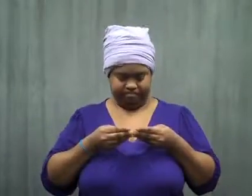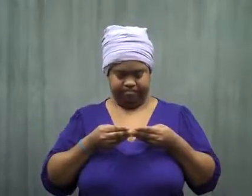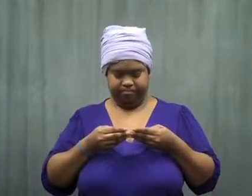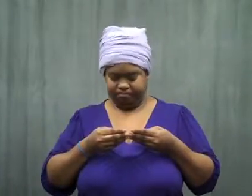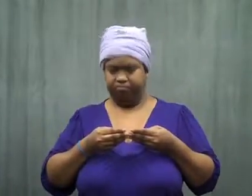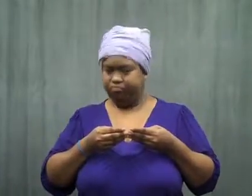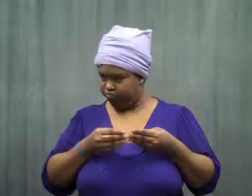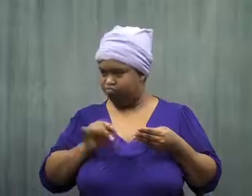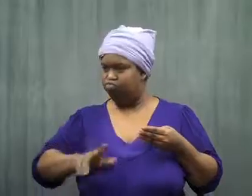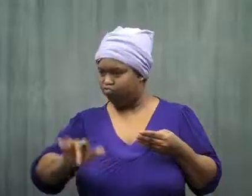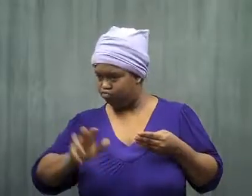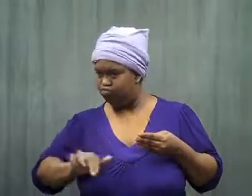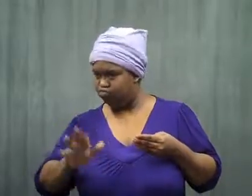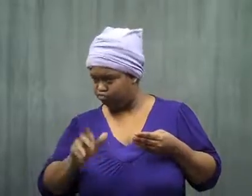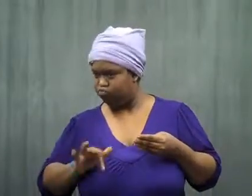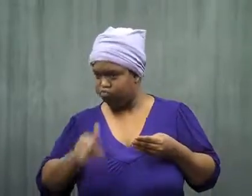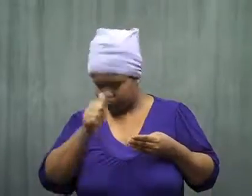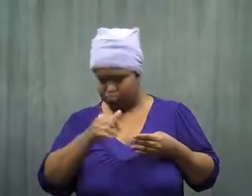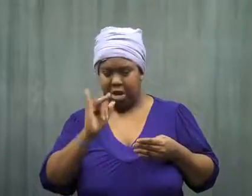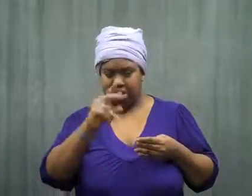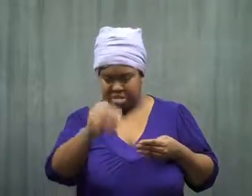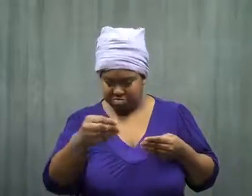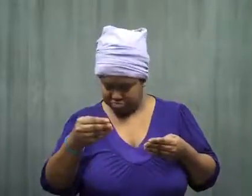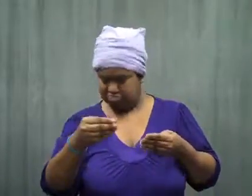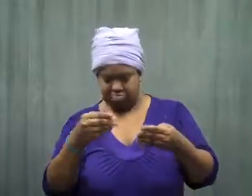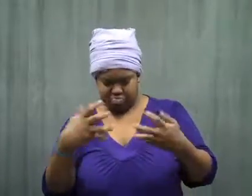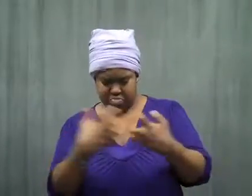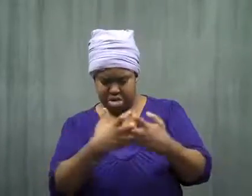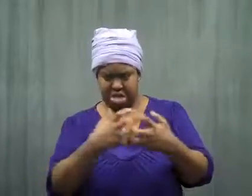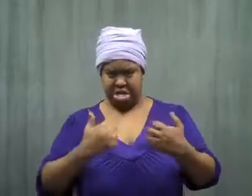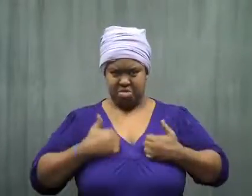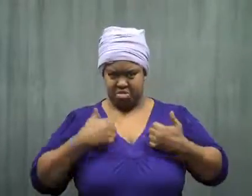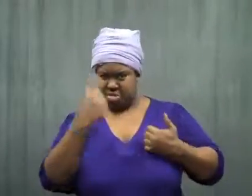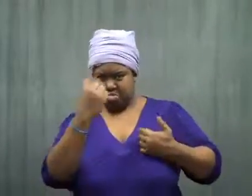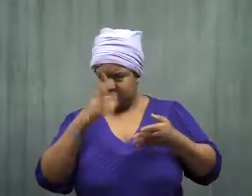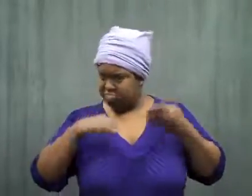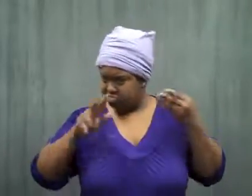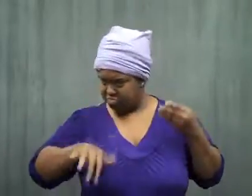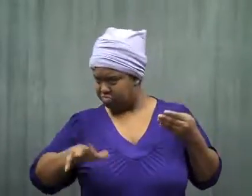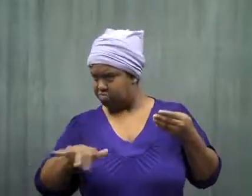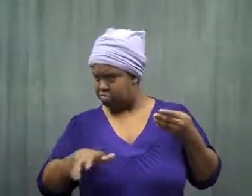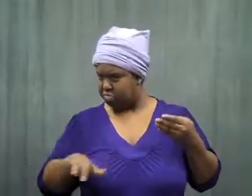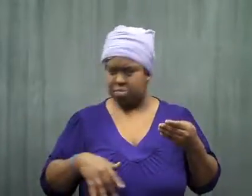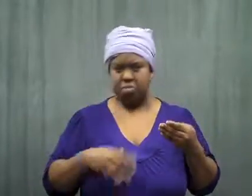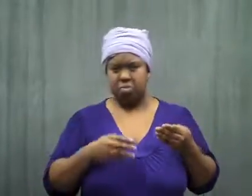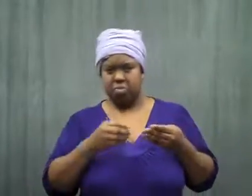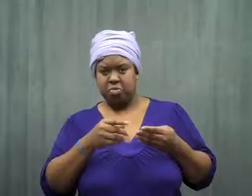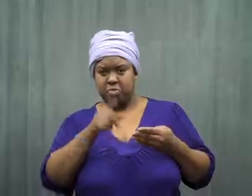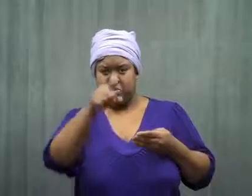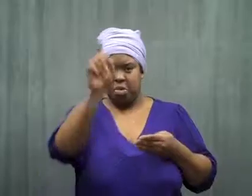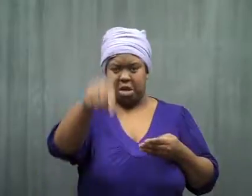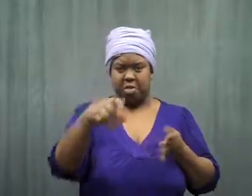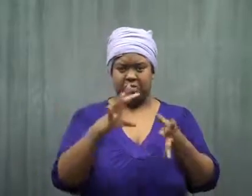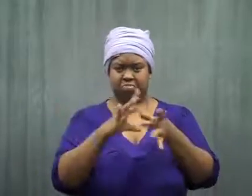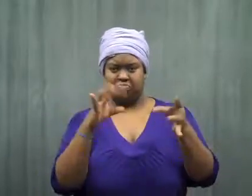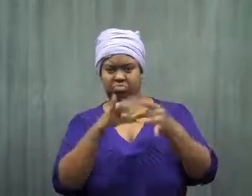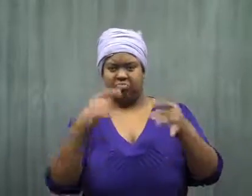He did some typing and verified my ID and address matched.